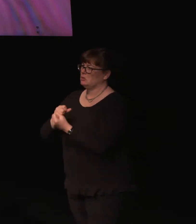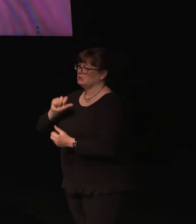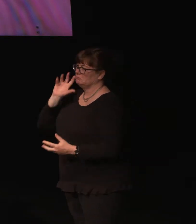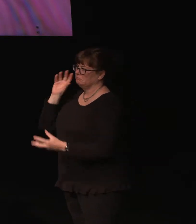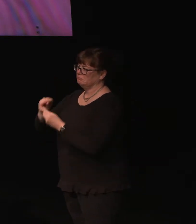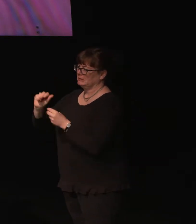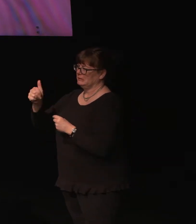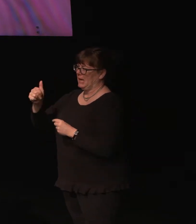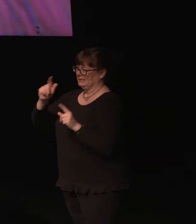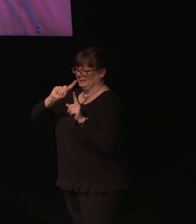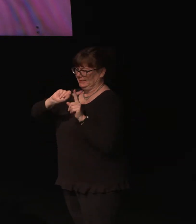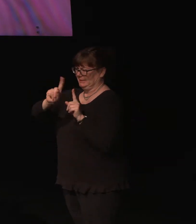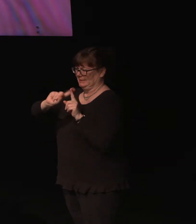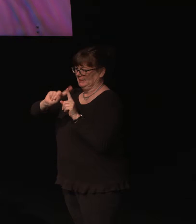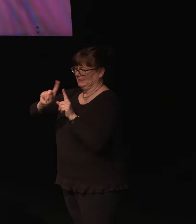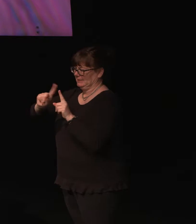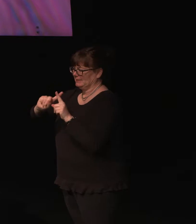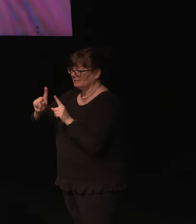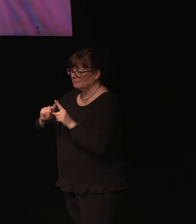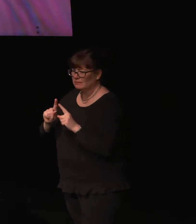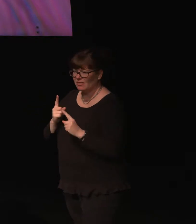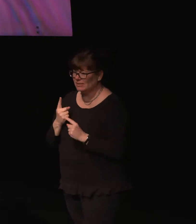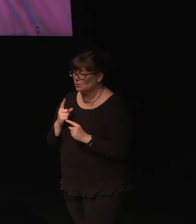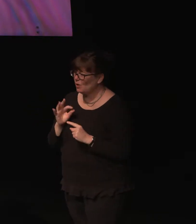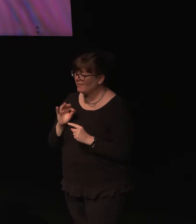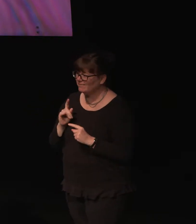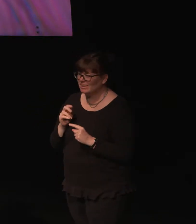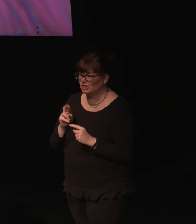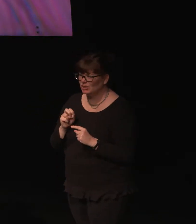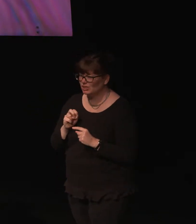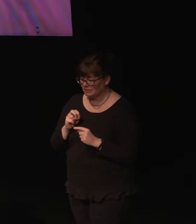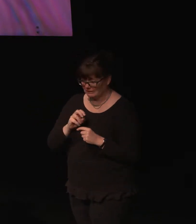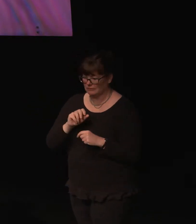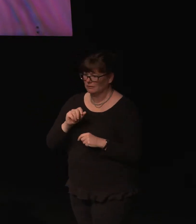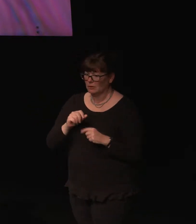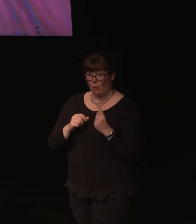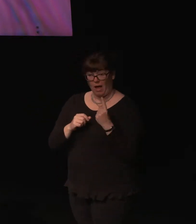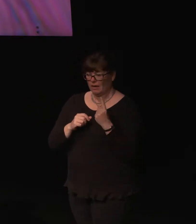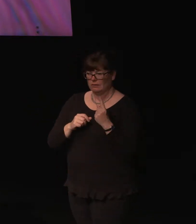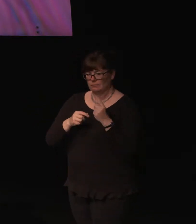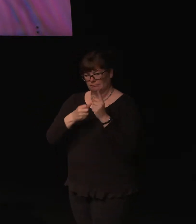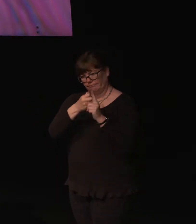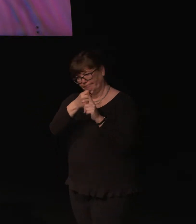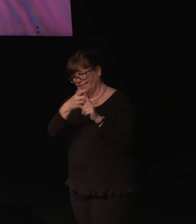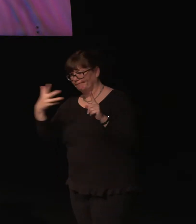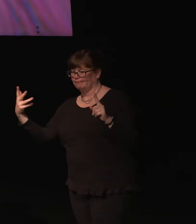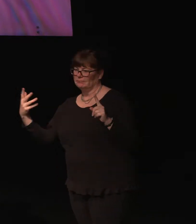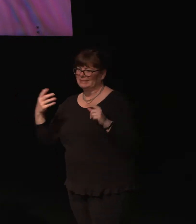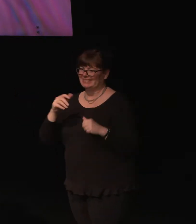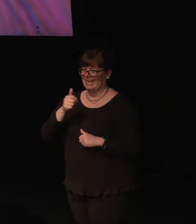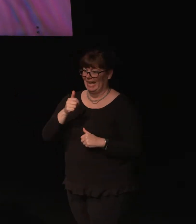We consider that like one feature, is just the color blind palette, we had like ten features. And at the time I'm like, "I wanna push further